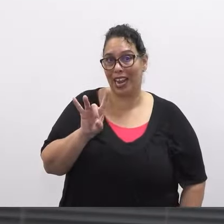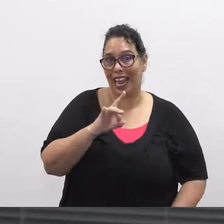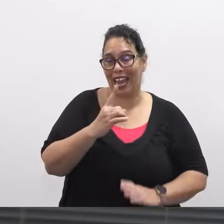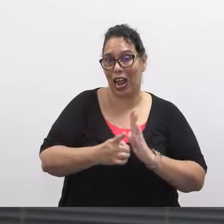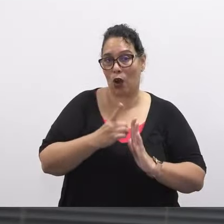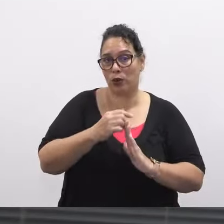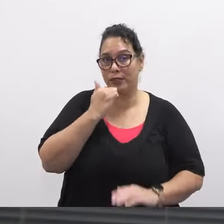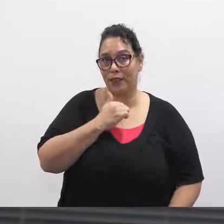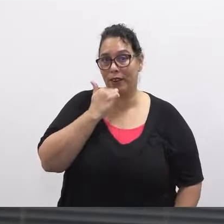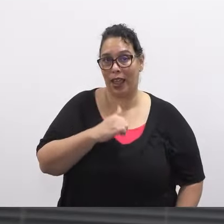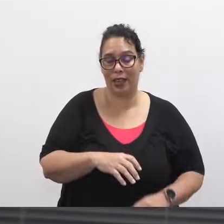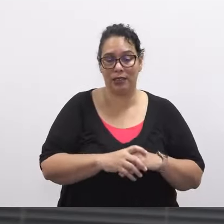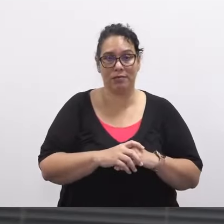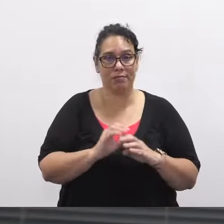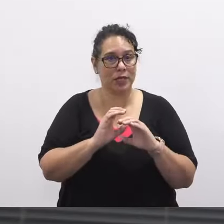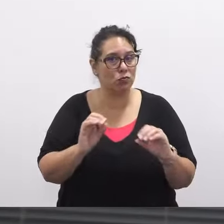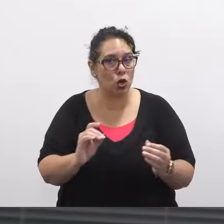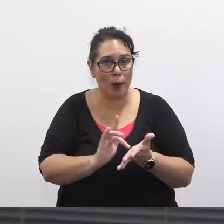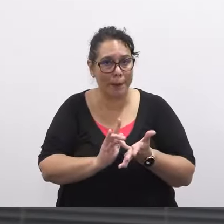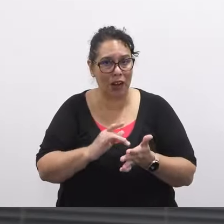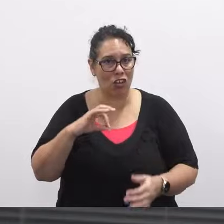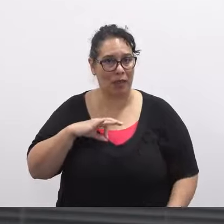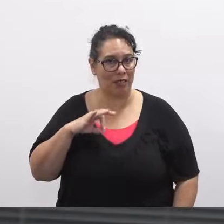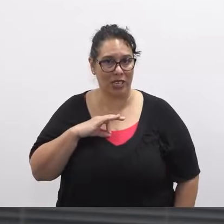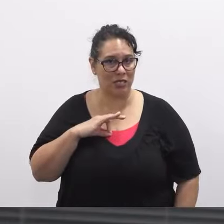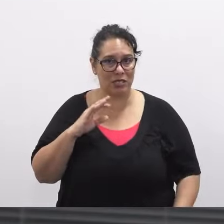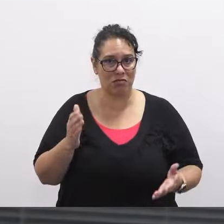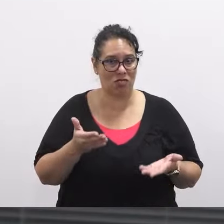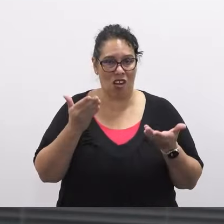and no medical benefits are offered.